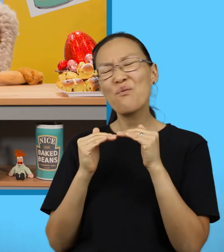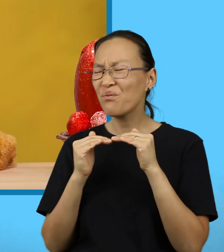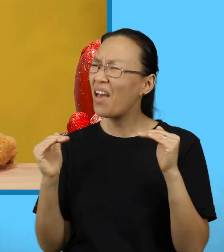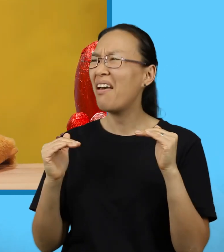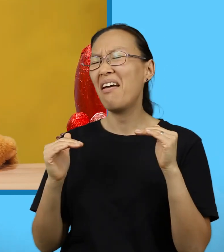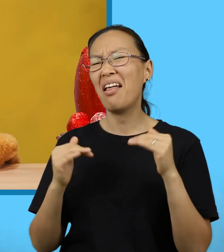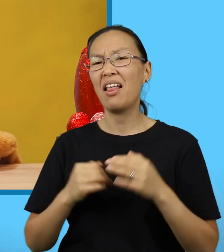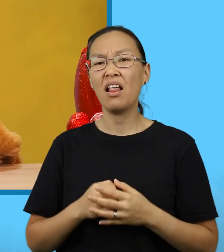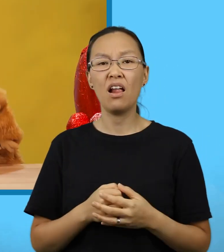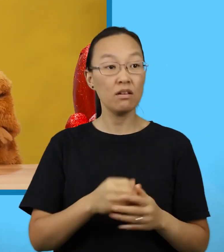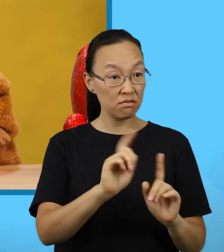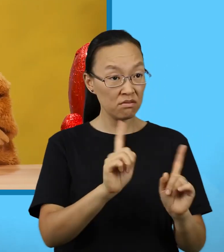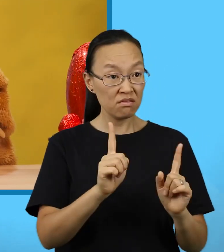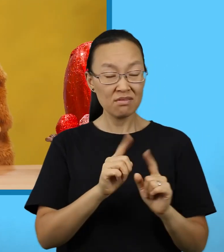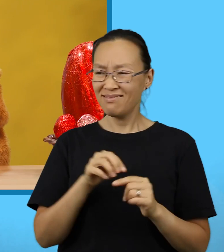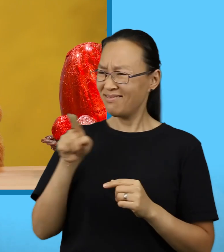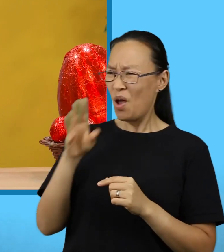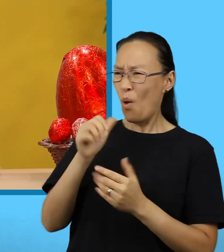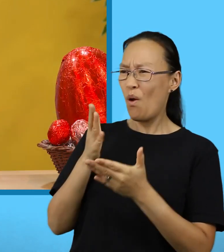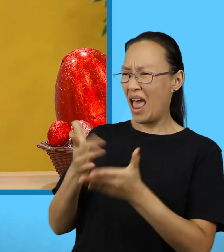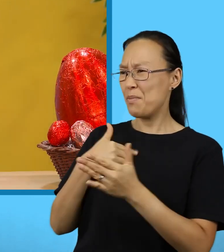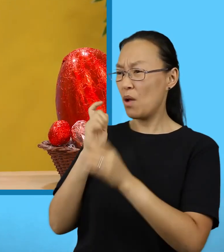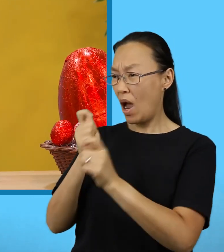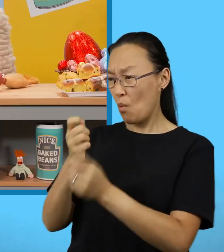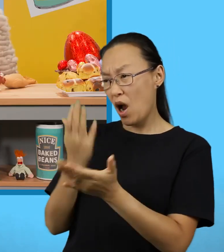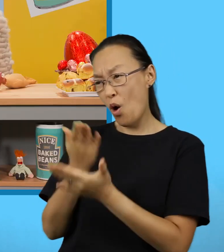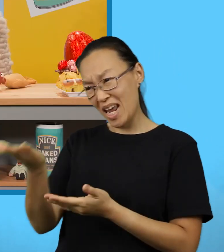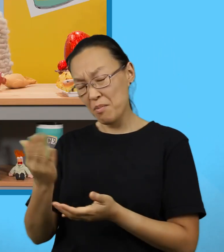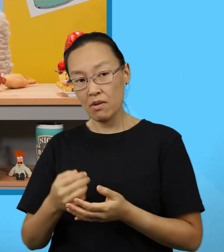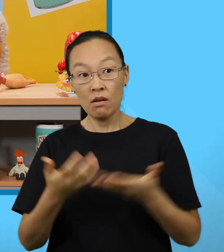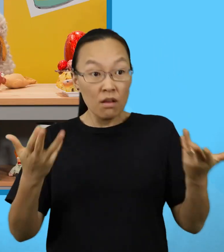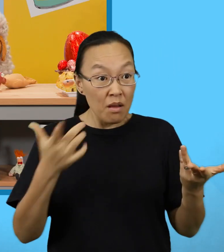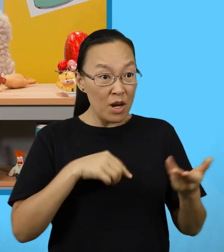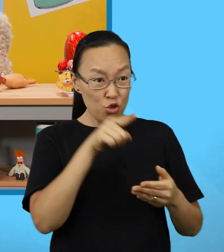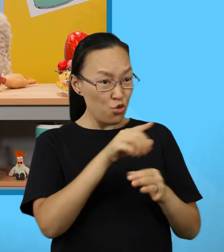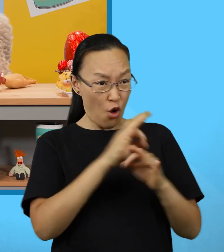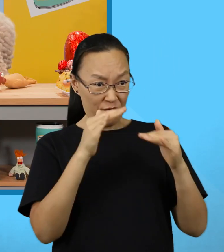Scruff wouldn't let me whack him with a rubber chicken. Well, that's because that wasn't a fair judgment.